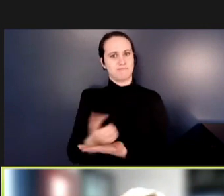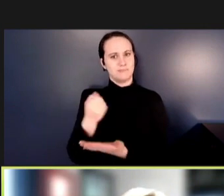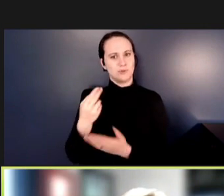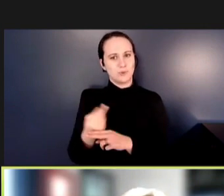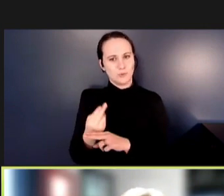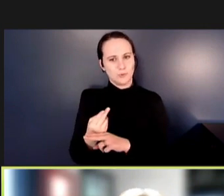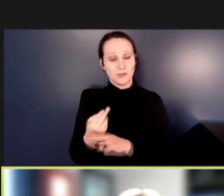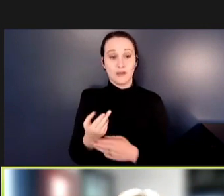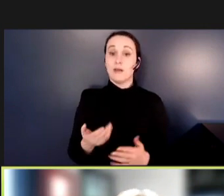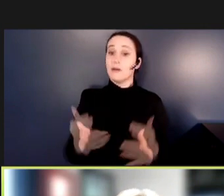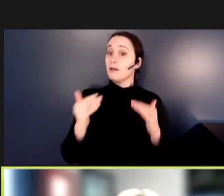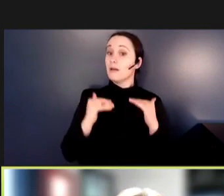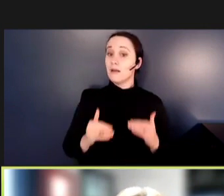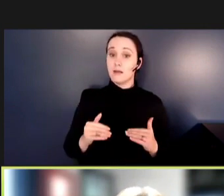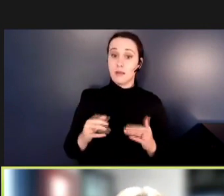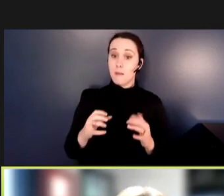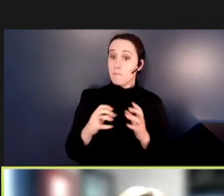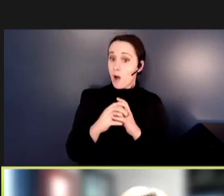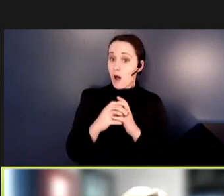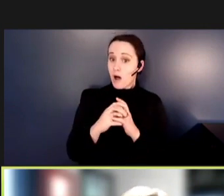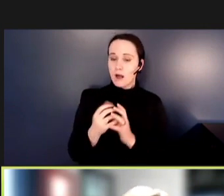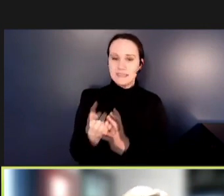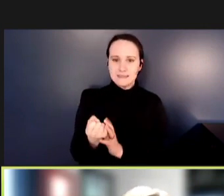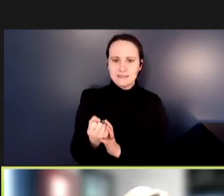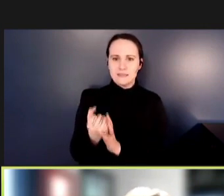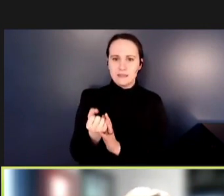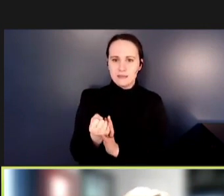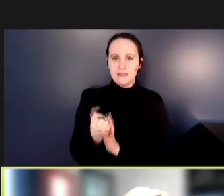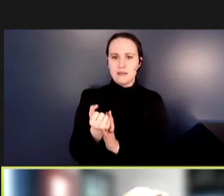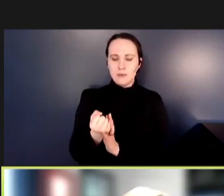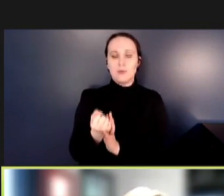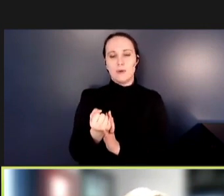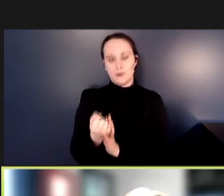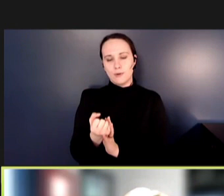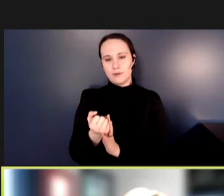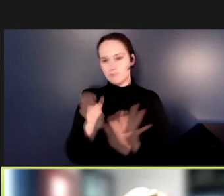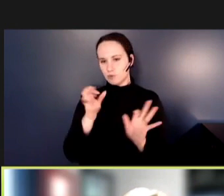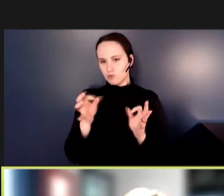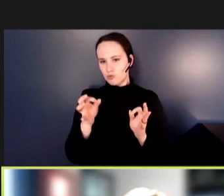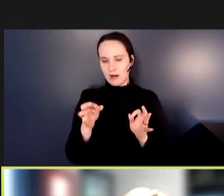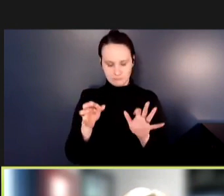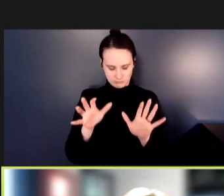simple as squeezing a ball just to distract and take their mind off of it. Thermo-mechanical